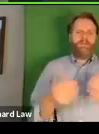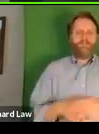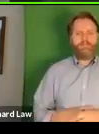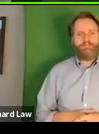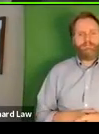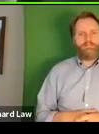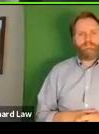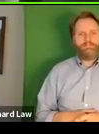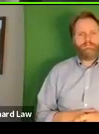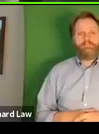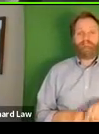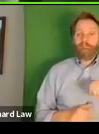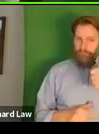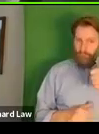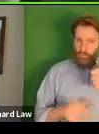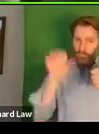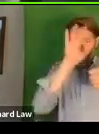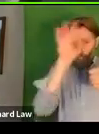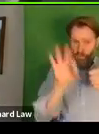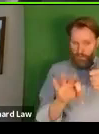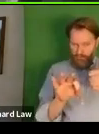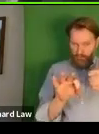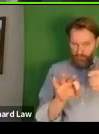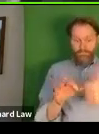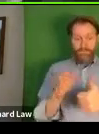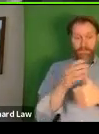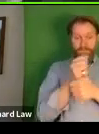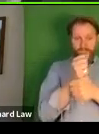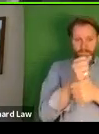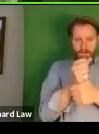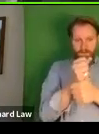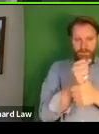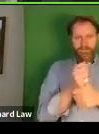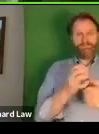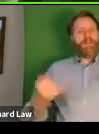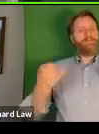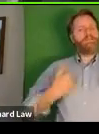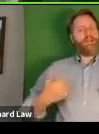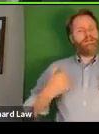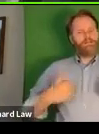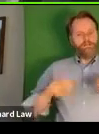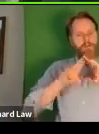firstly in relation to sickness absence for